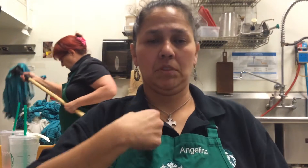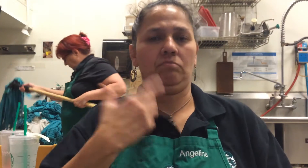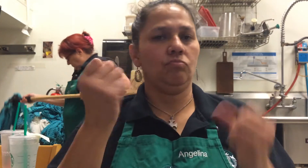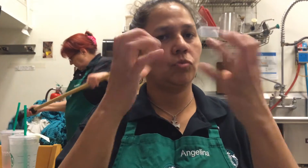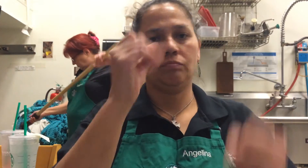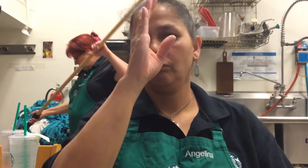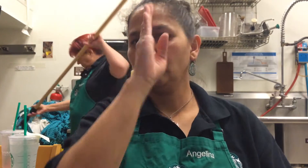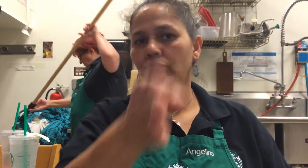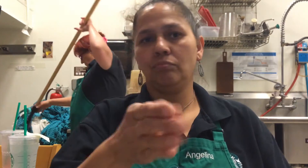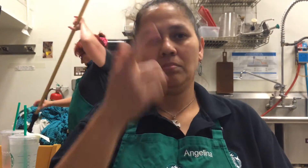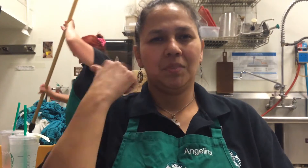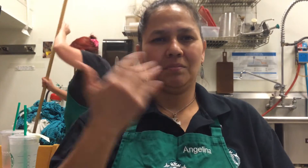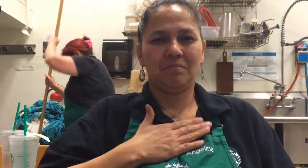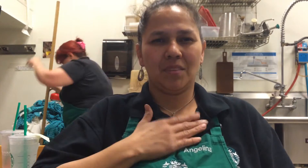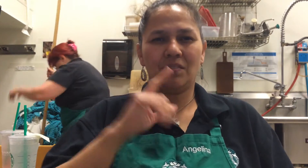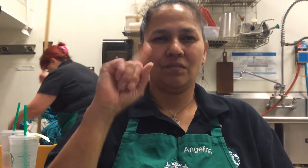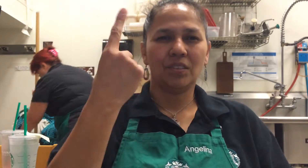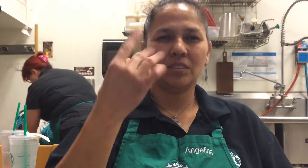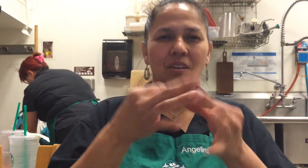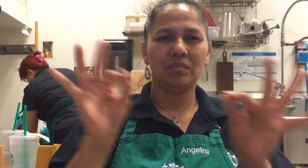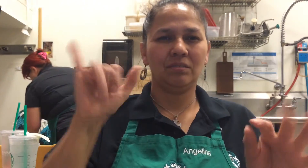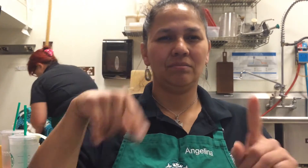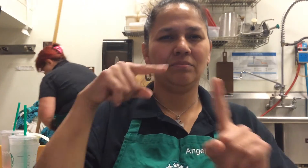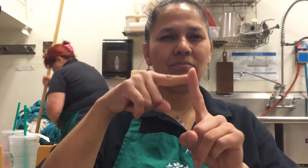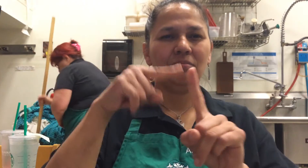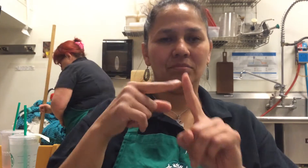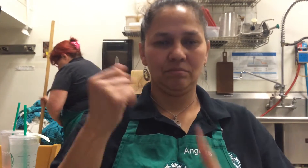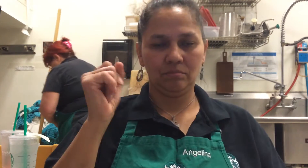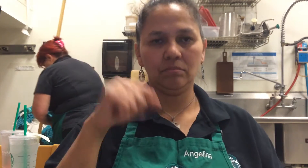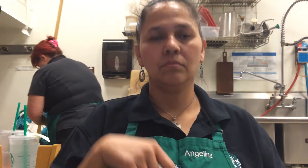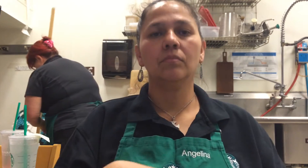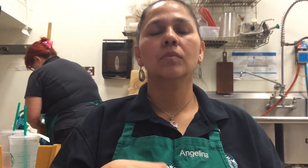I signed ASL all the time because it is my primary language.